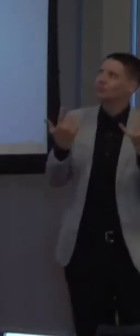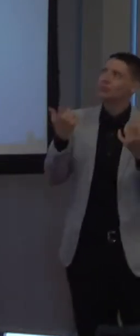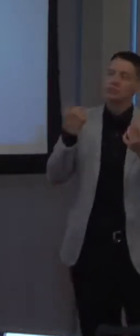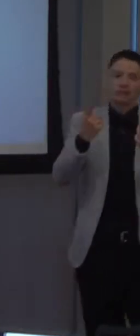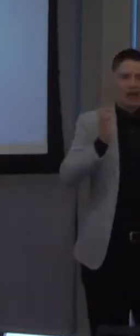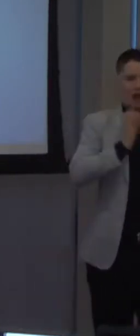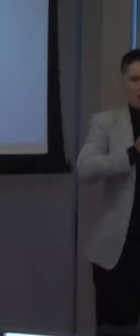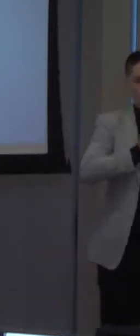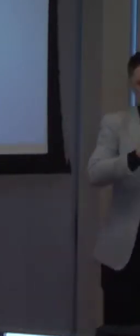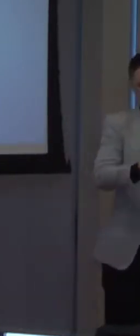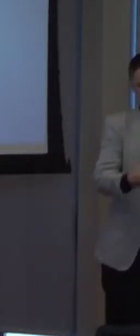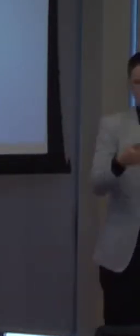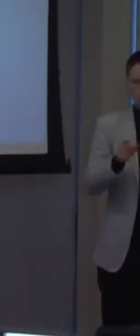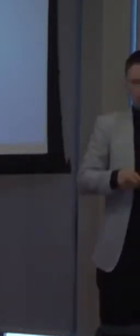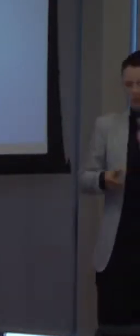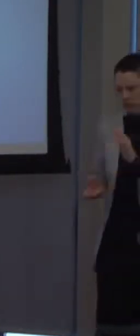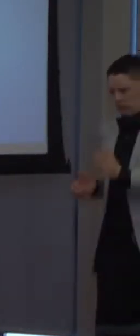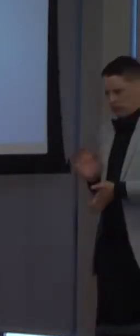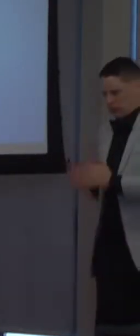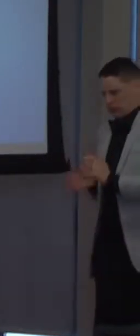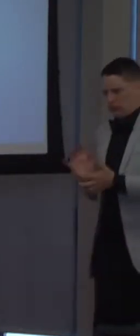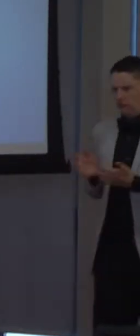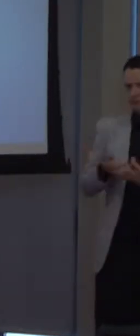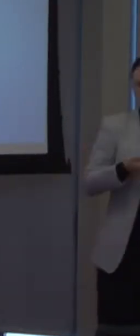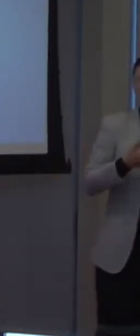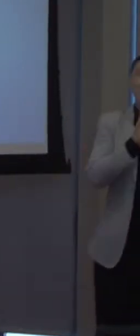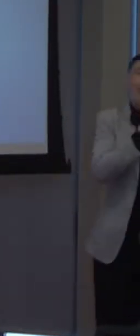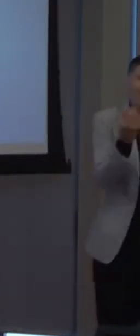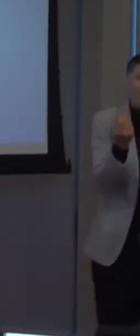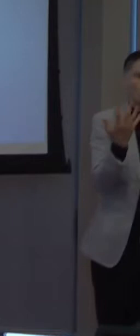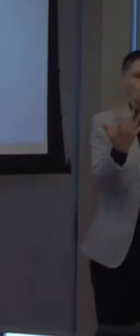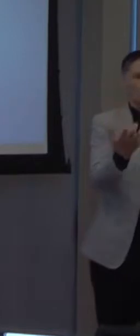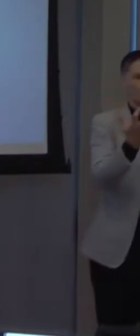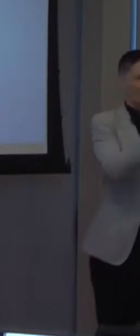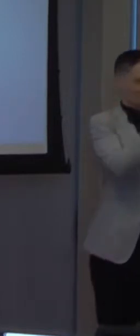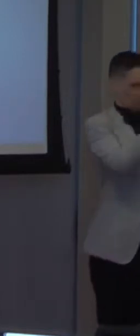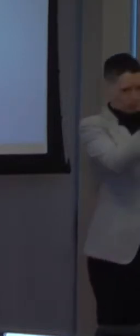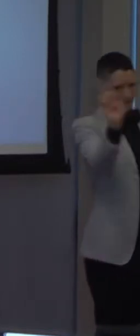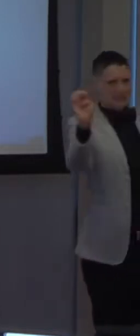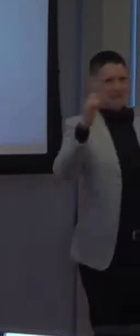and kind of, just, always guaranteeing that this event would remain free. You know, as I mentioned, with my sister with autism,